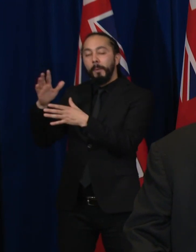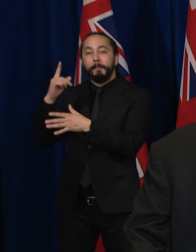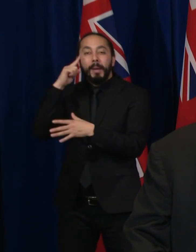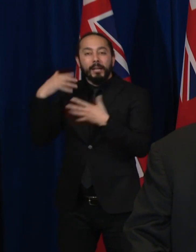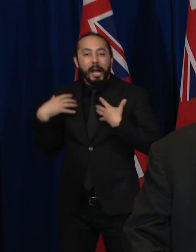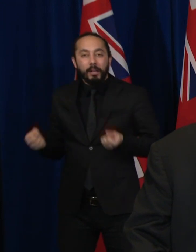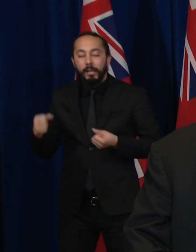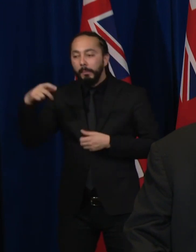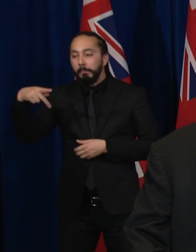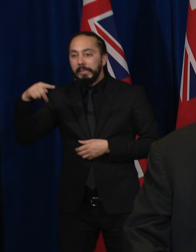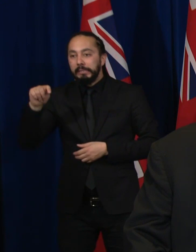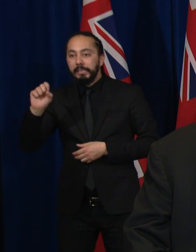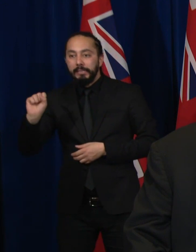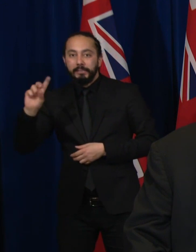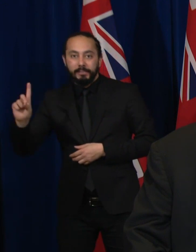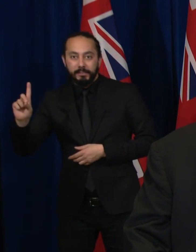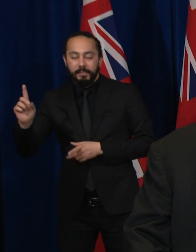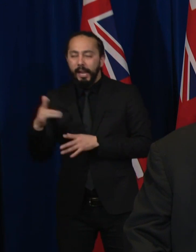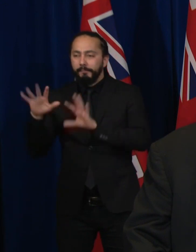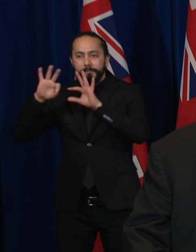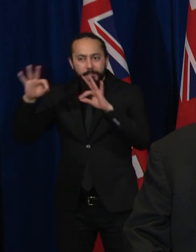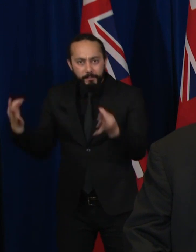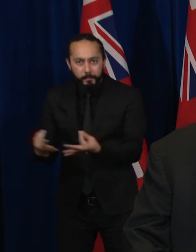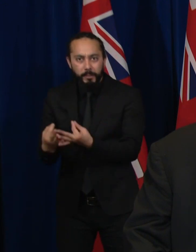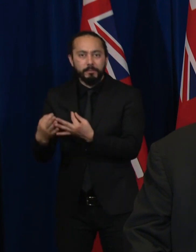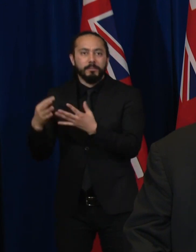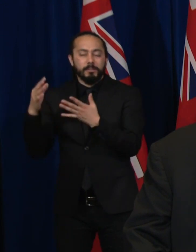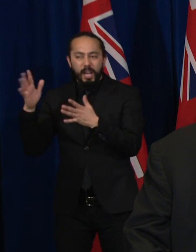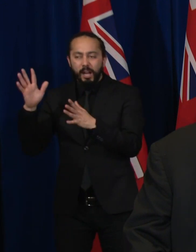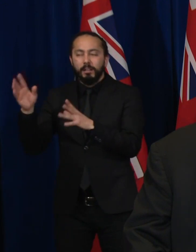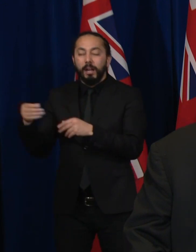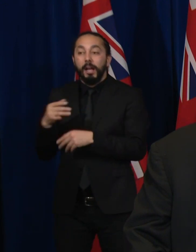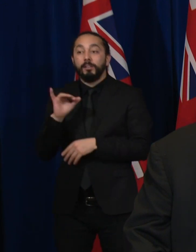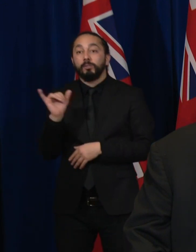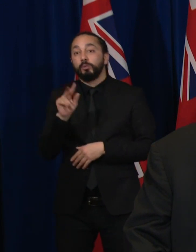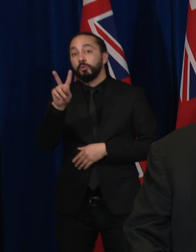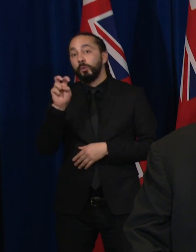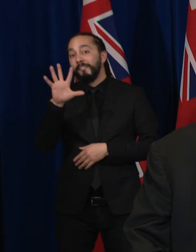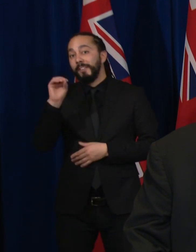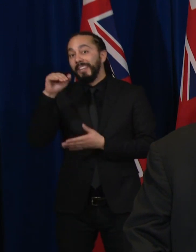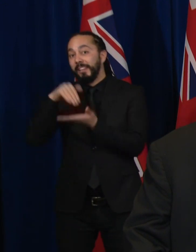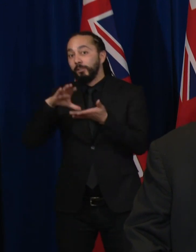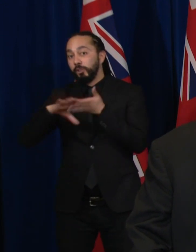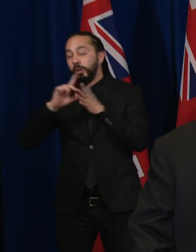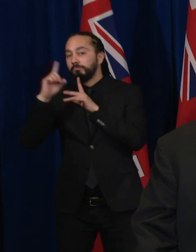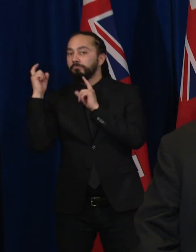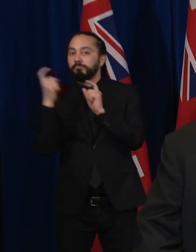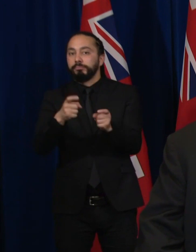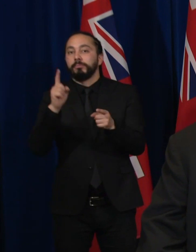families dealing with this issue, and a quarter of a million dollars to the university health network.